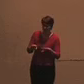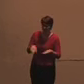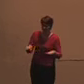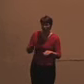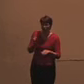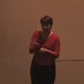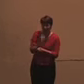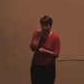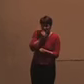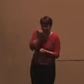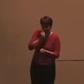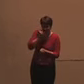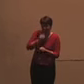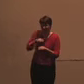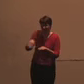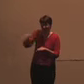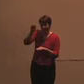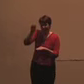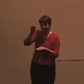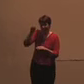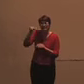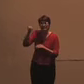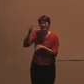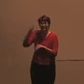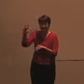but the upper part is now still empty.